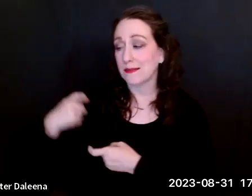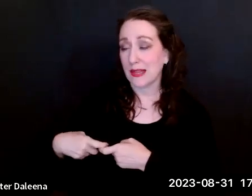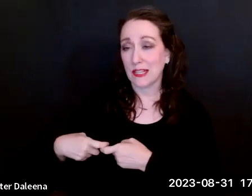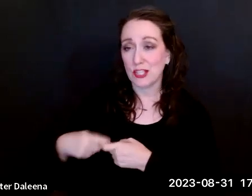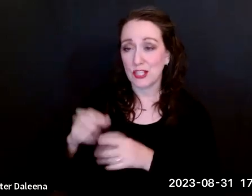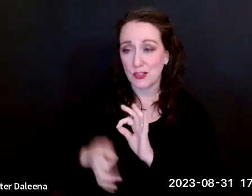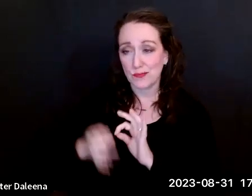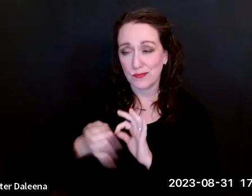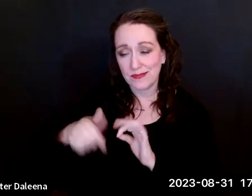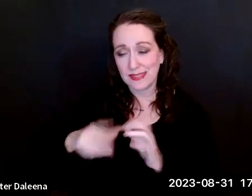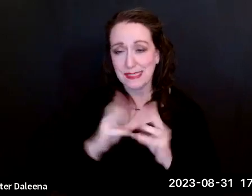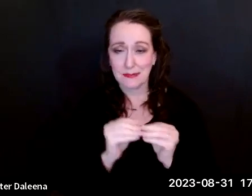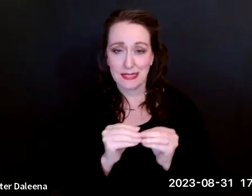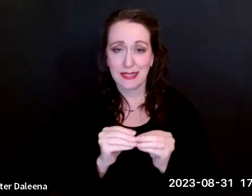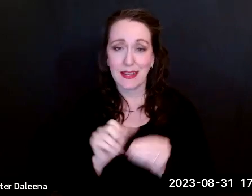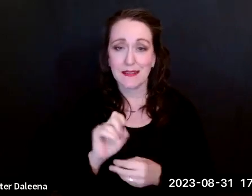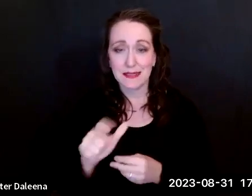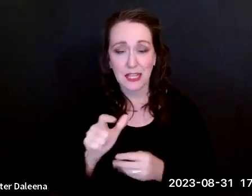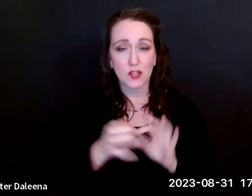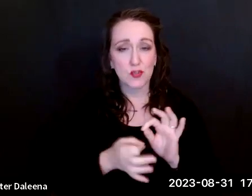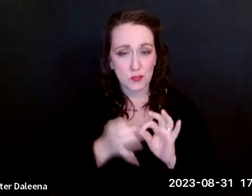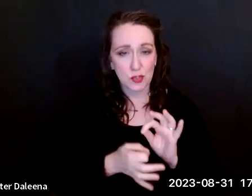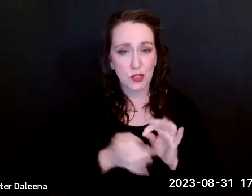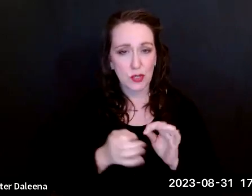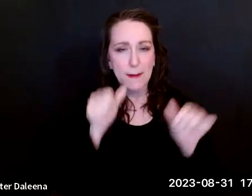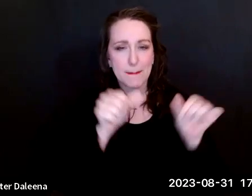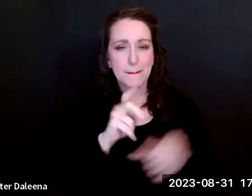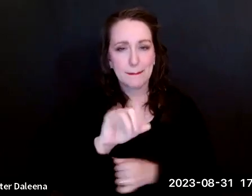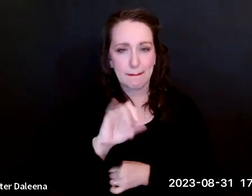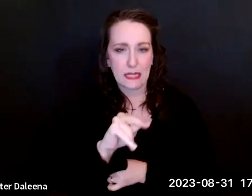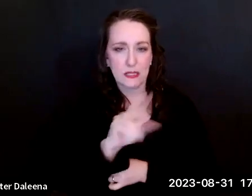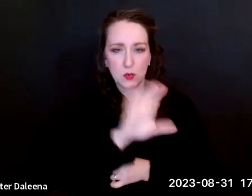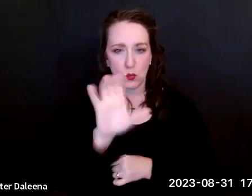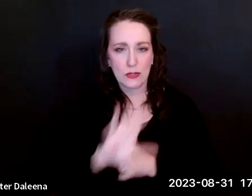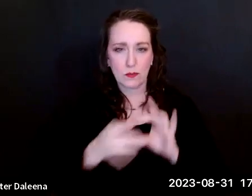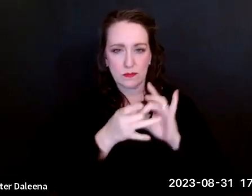for this meeting the ASL interpreters are pinned to the zoom window if you do not see